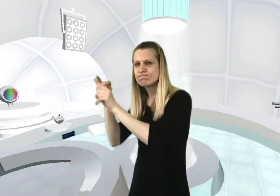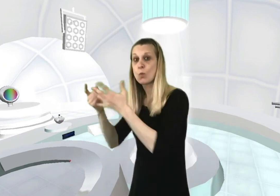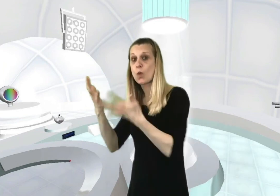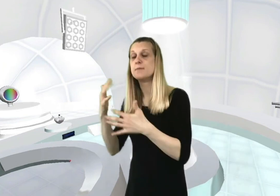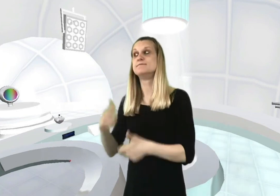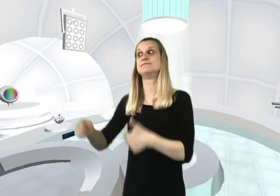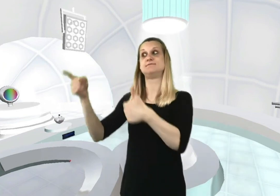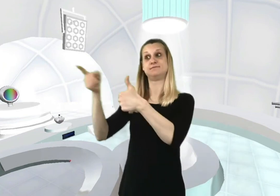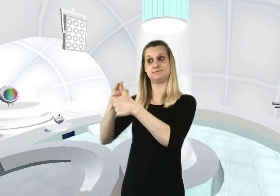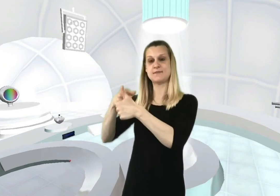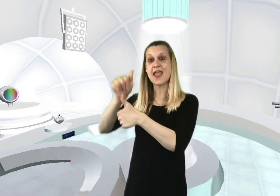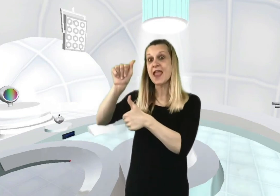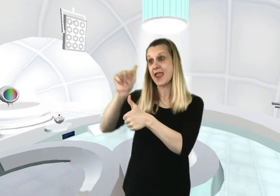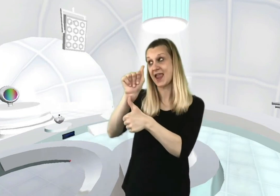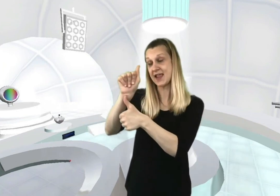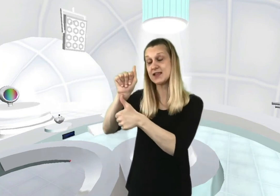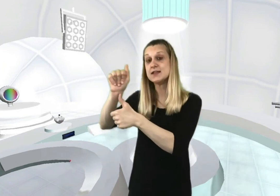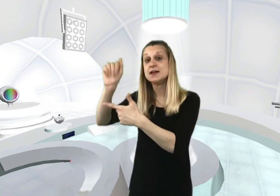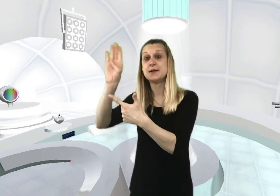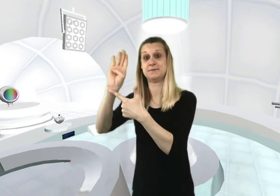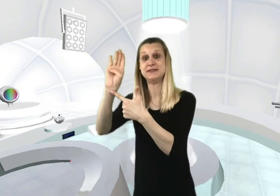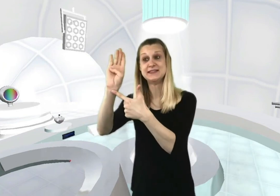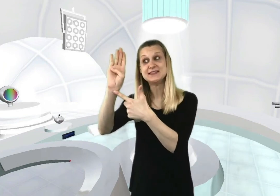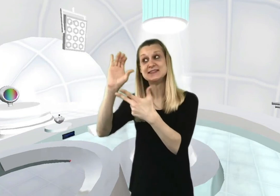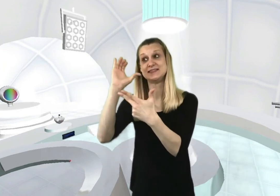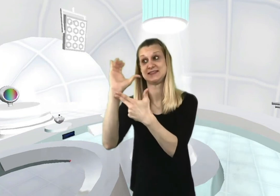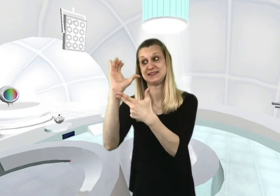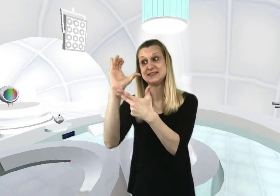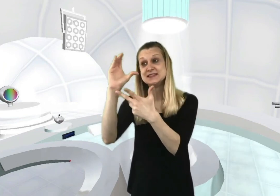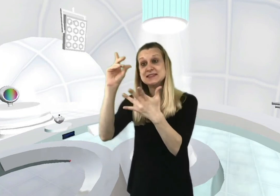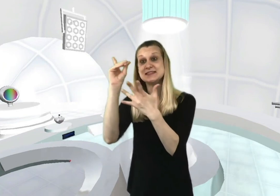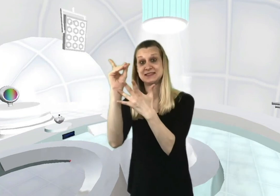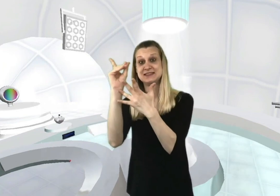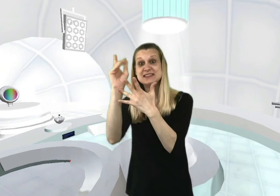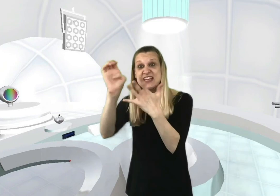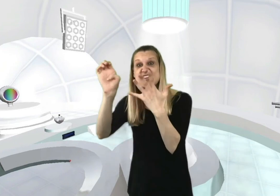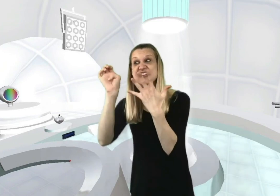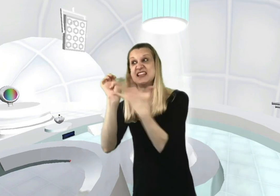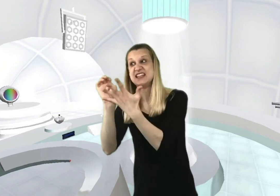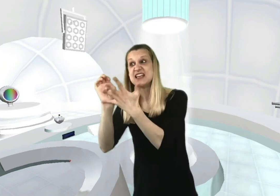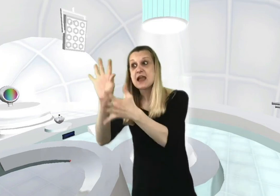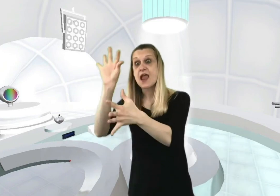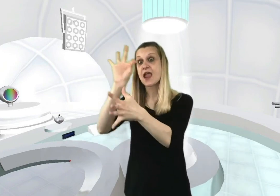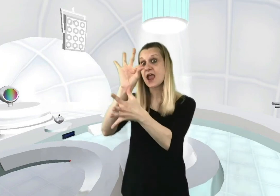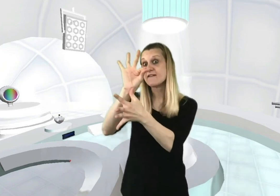Supervitamin Candy contains huge amounts of vitamin A and vitamin B. It also contains vitamin C, vitamin D, vitamin E, vitamin F,